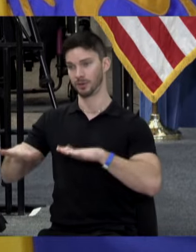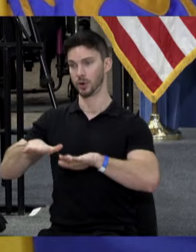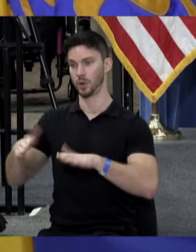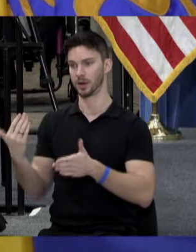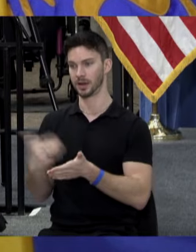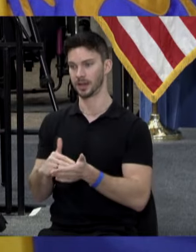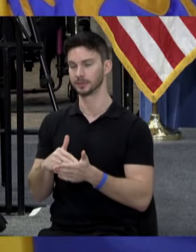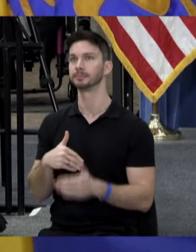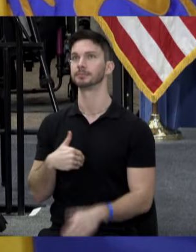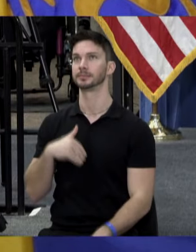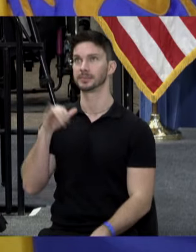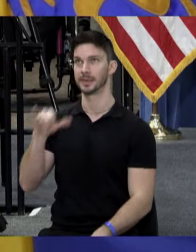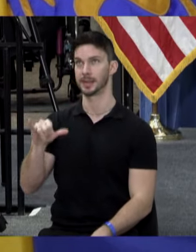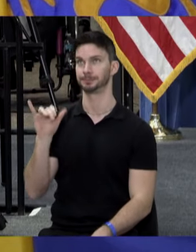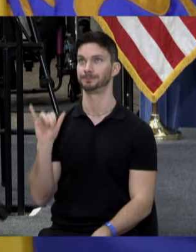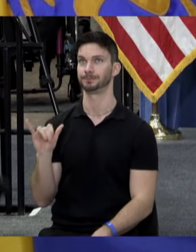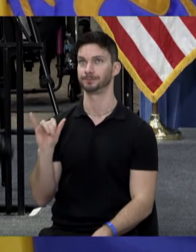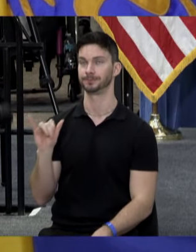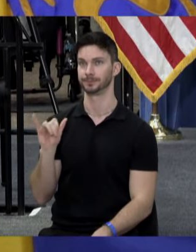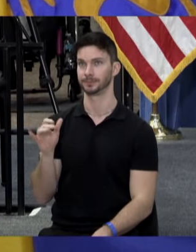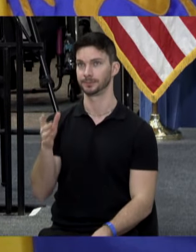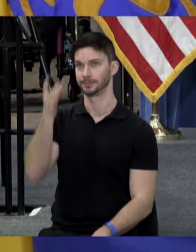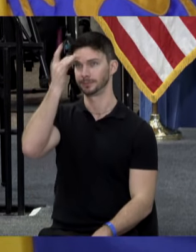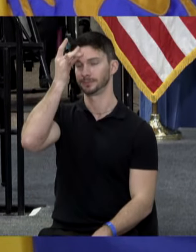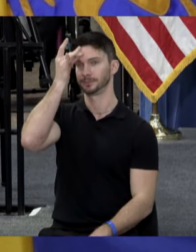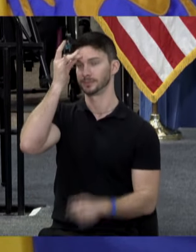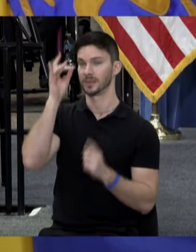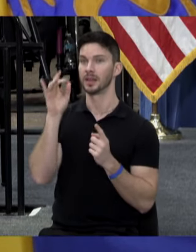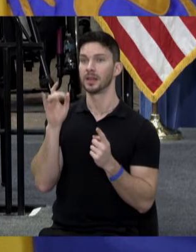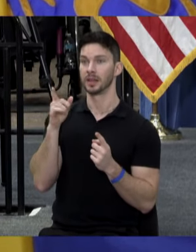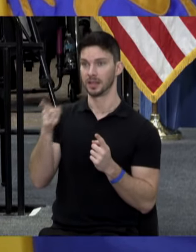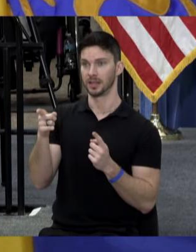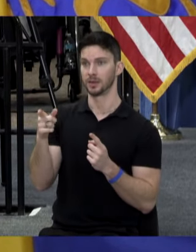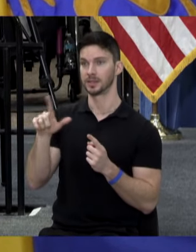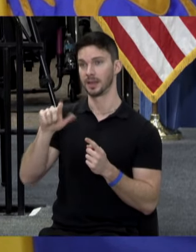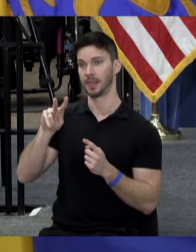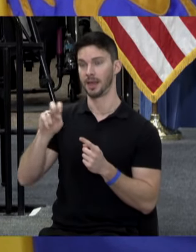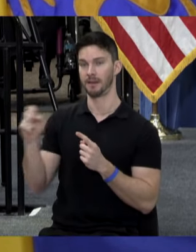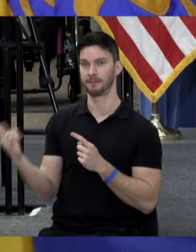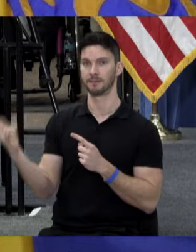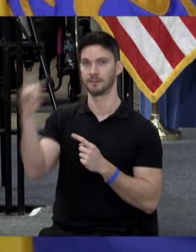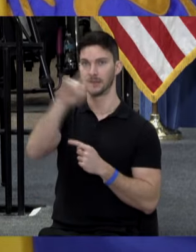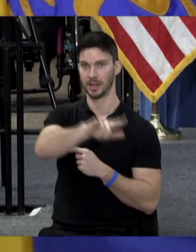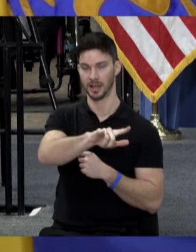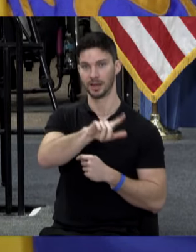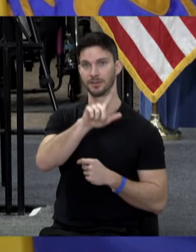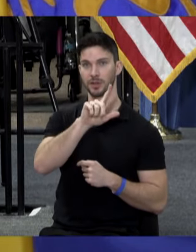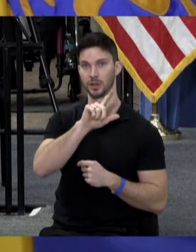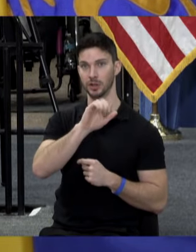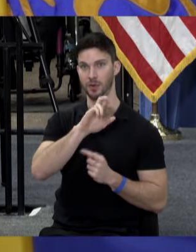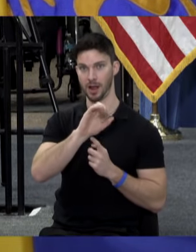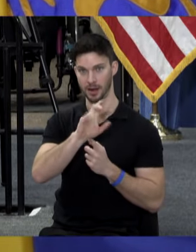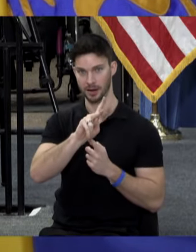when reality set in. He was then life-flighted to Little Rock, where we had a fantastic team at UAMS